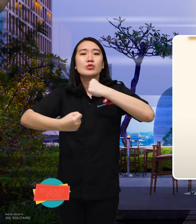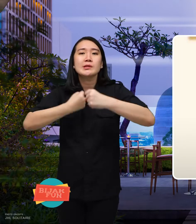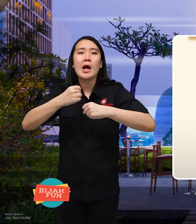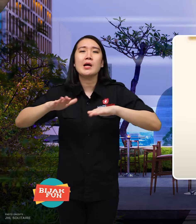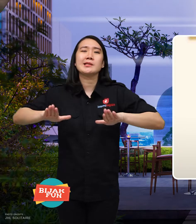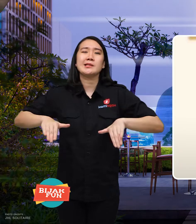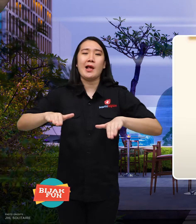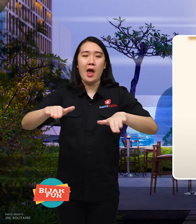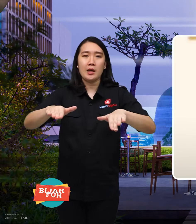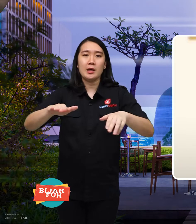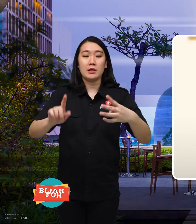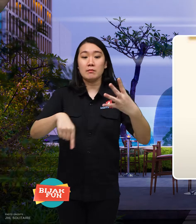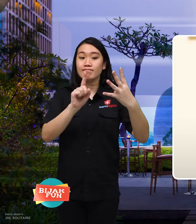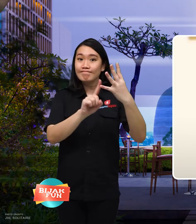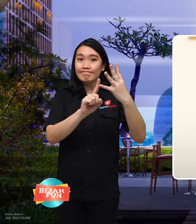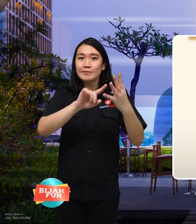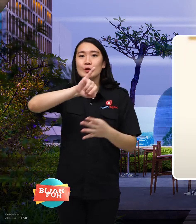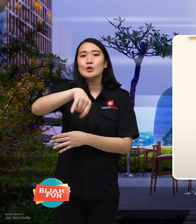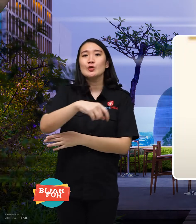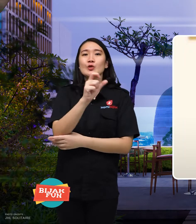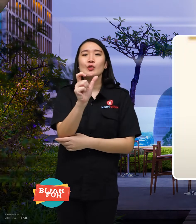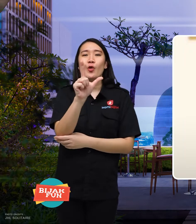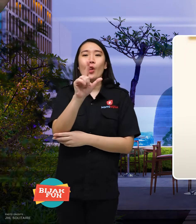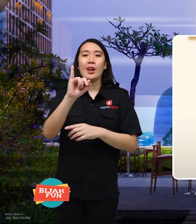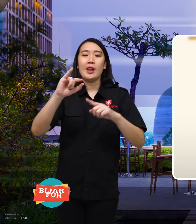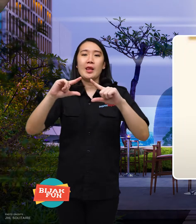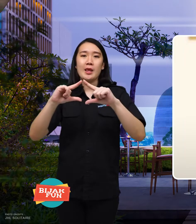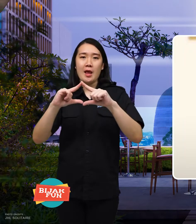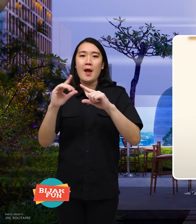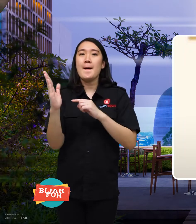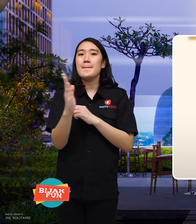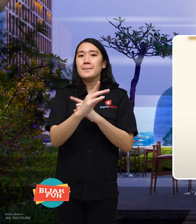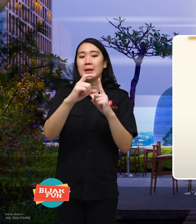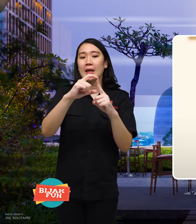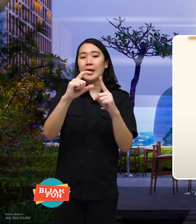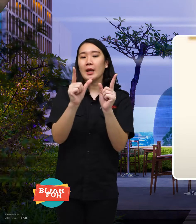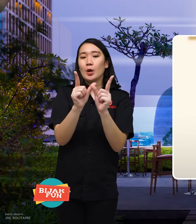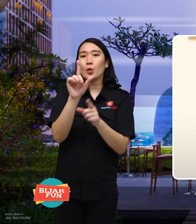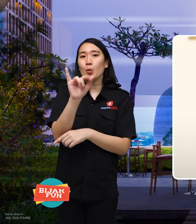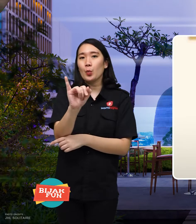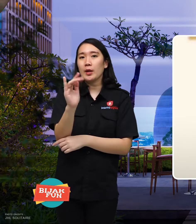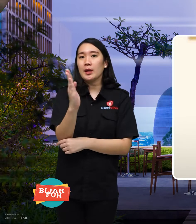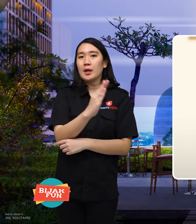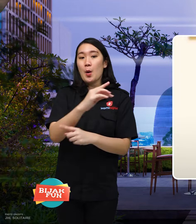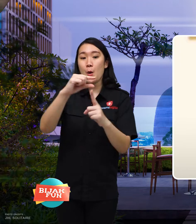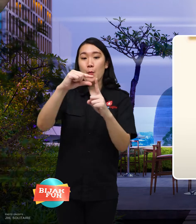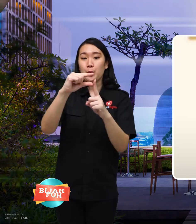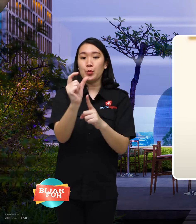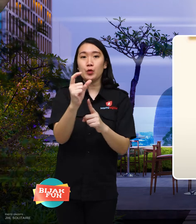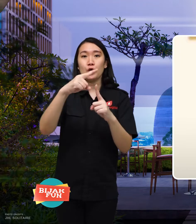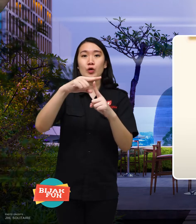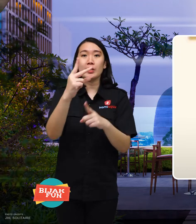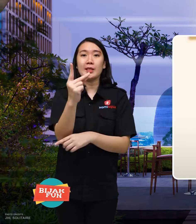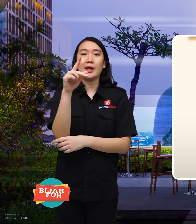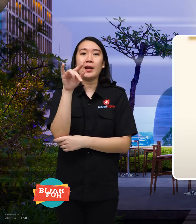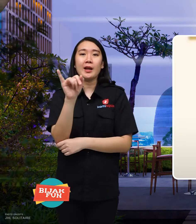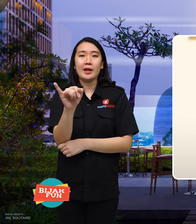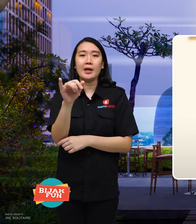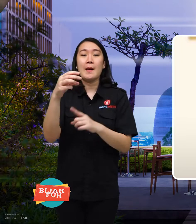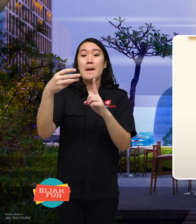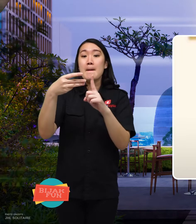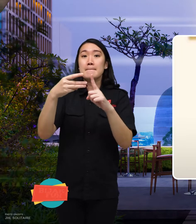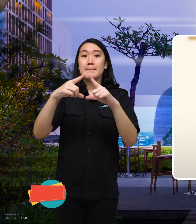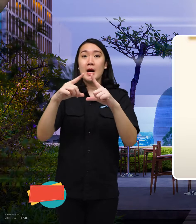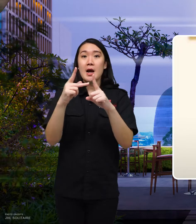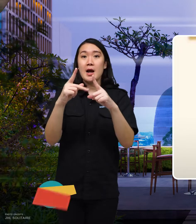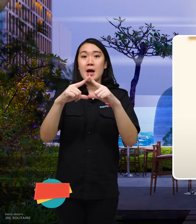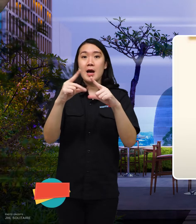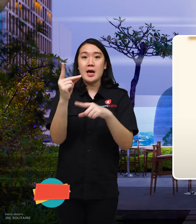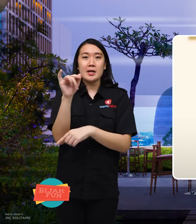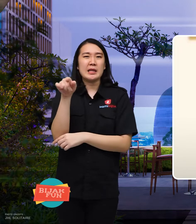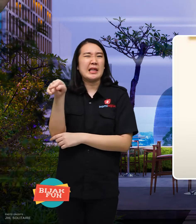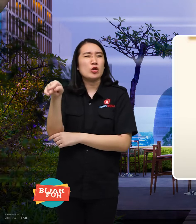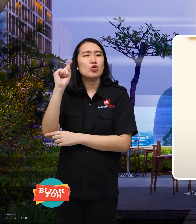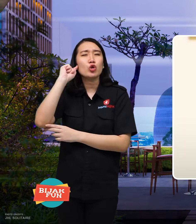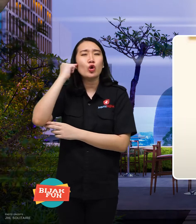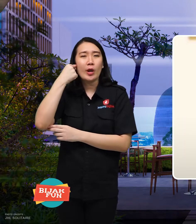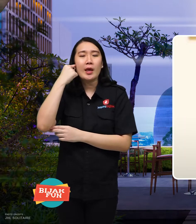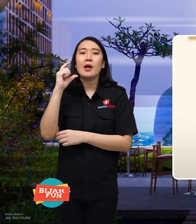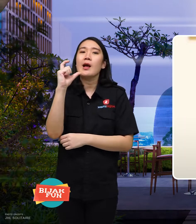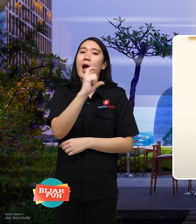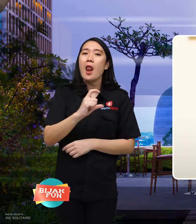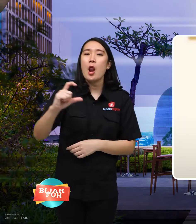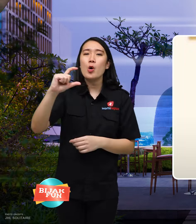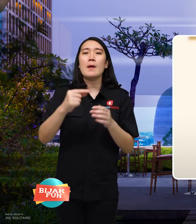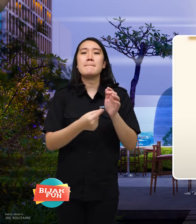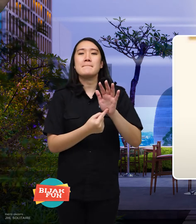and Julia Dwi Putri Bahari (Deaf) candidates students share work experiences.